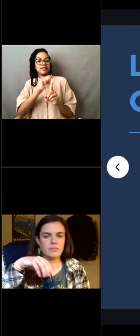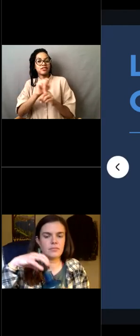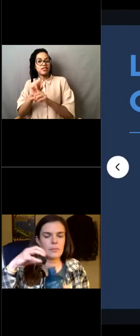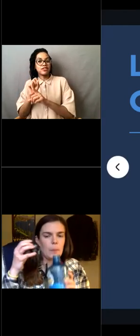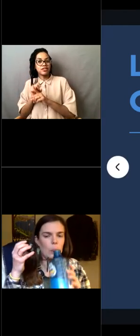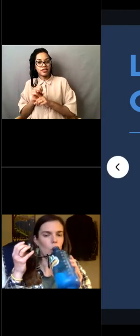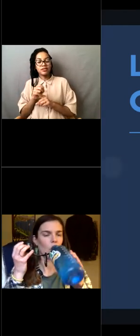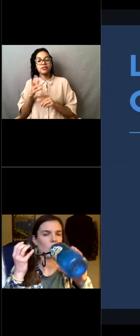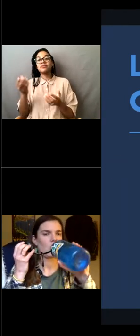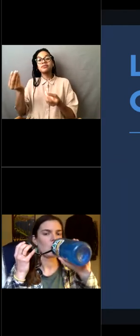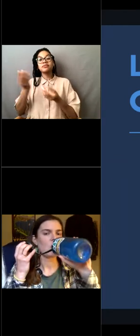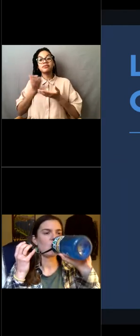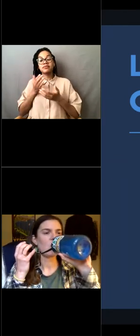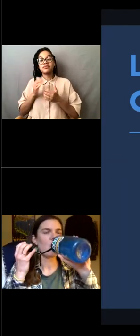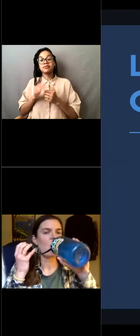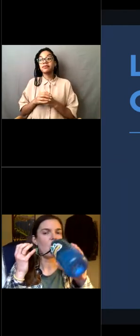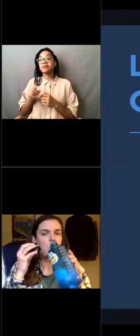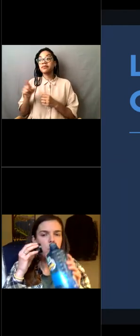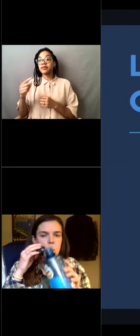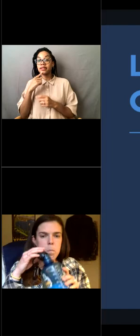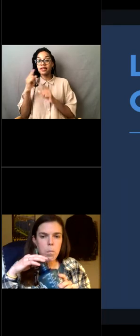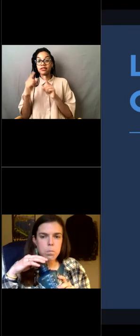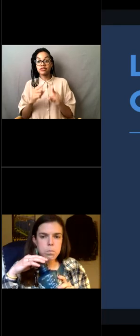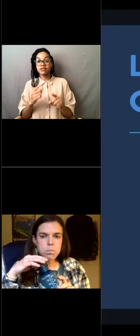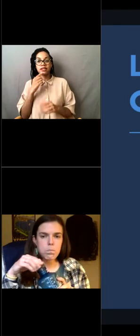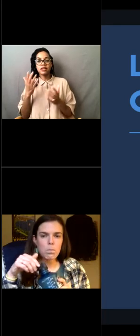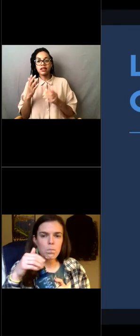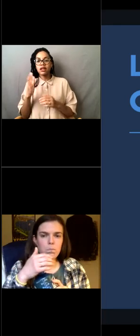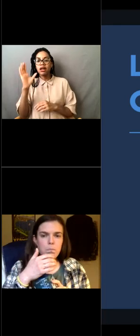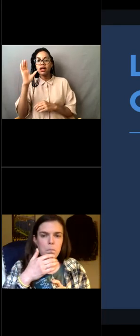So Theodore says, it has a weird bottom back fin.